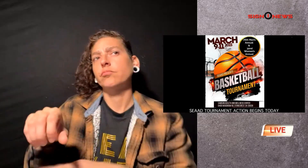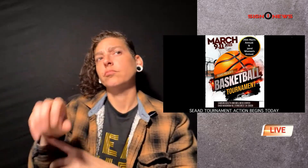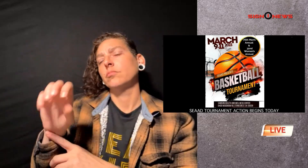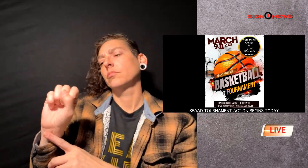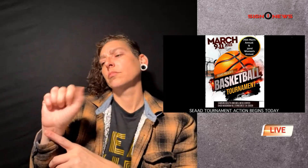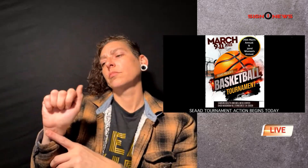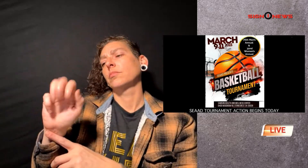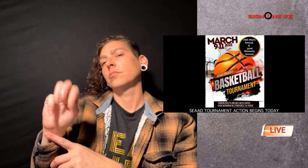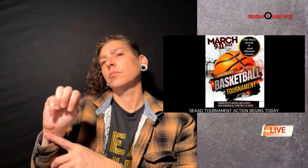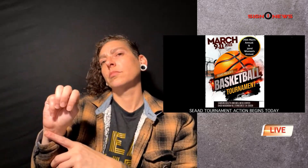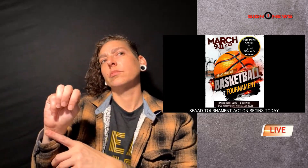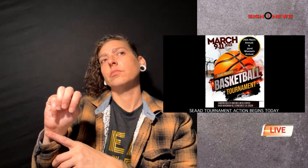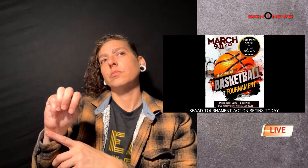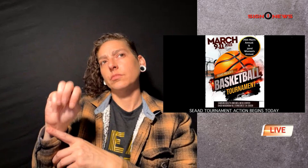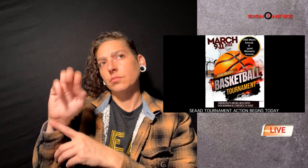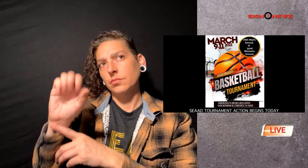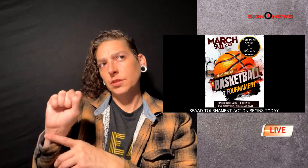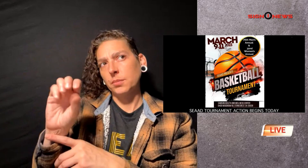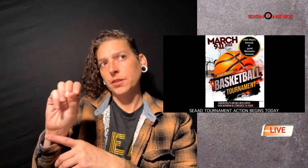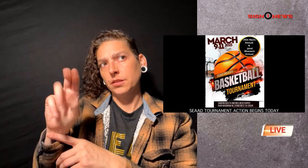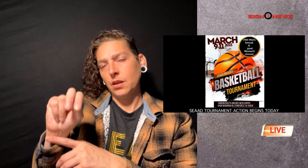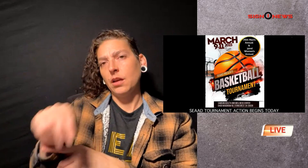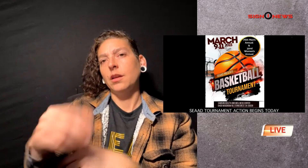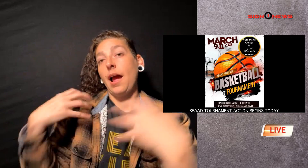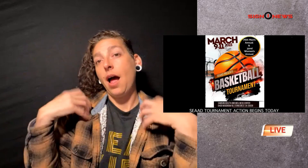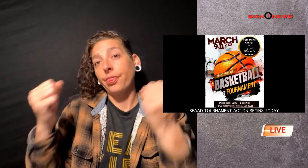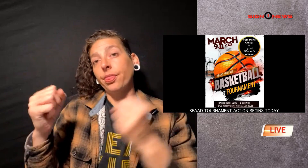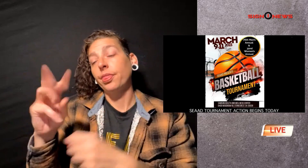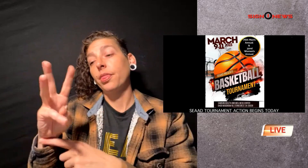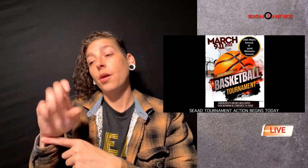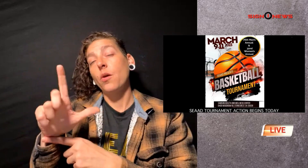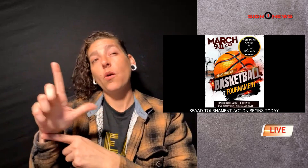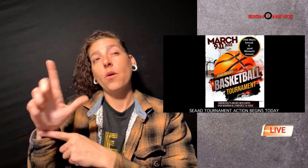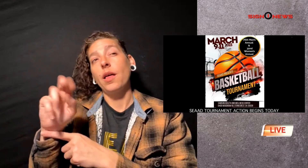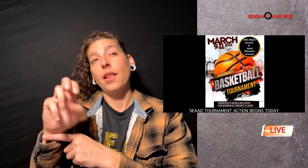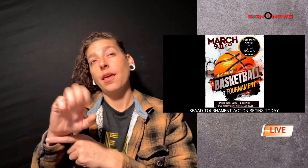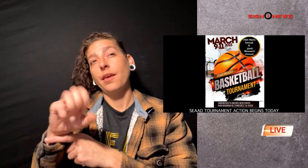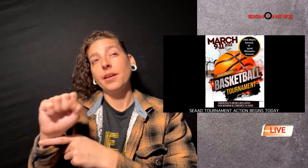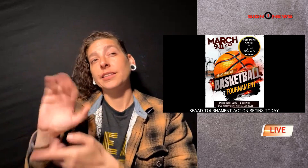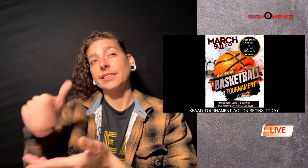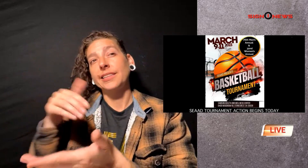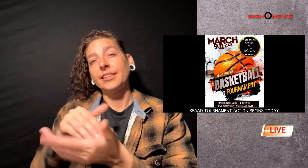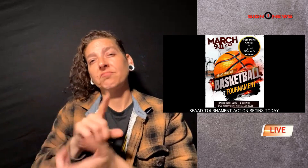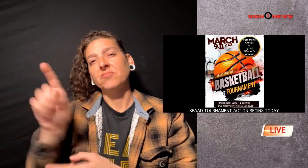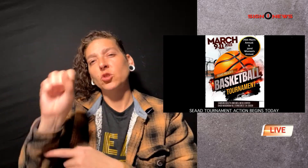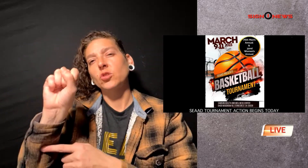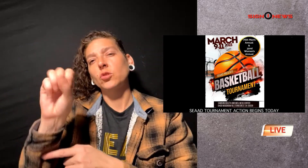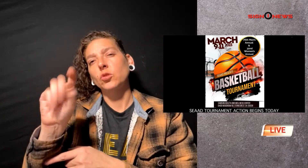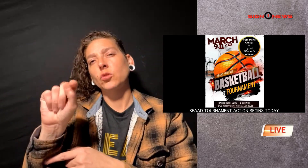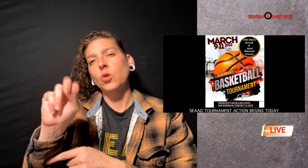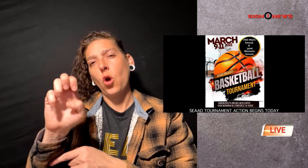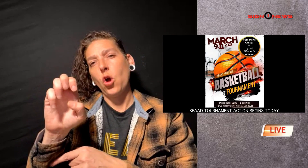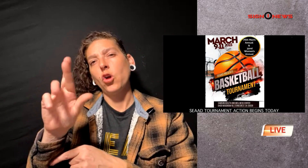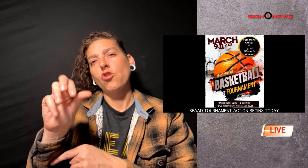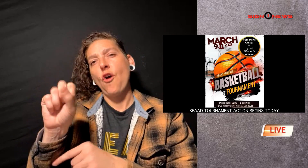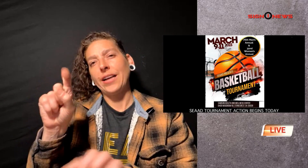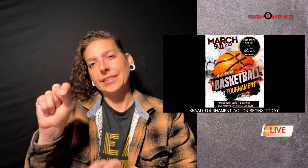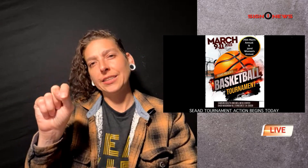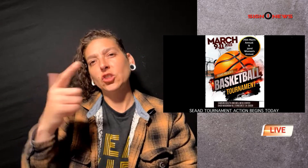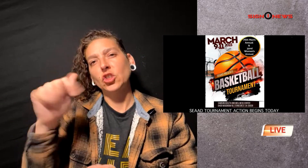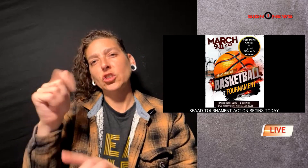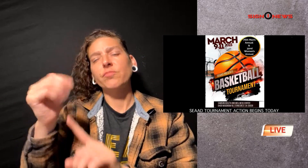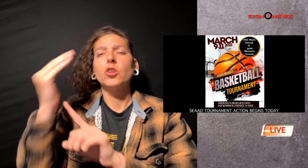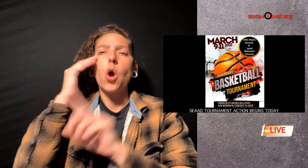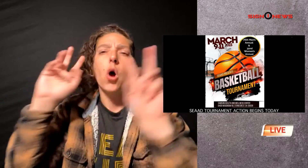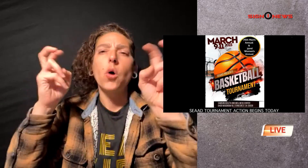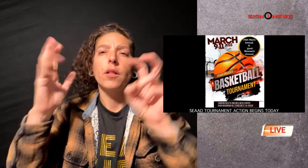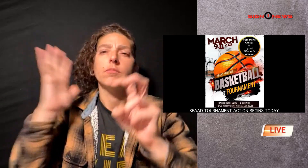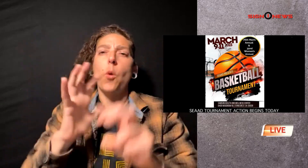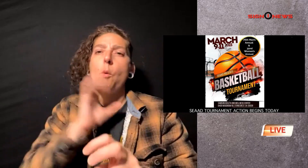held at the Samson health and wellness center in Stonecrest Georgia formally Lithonia Georgia